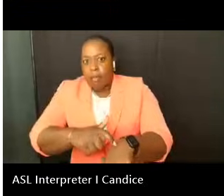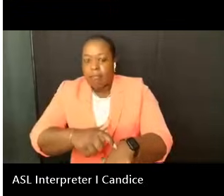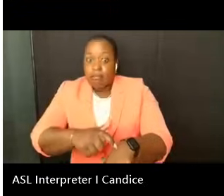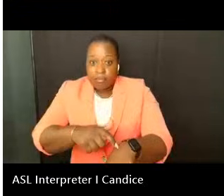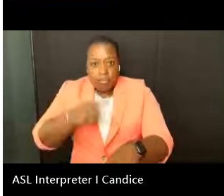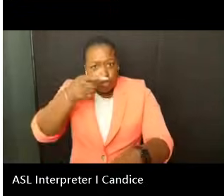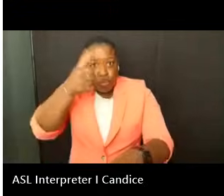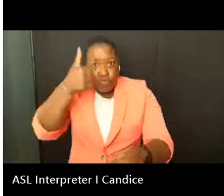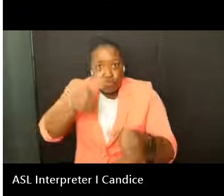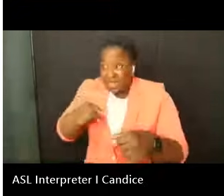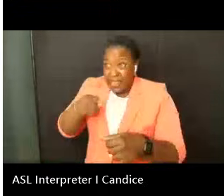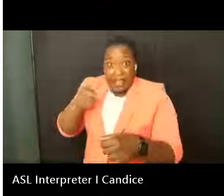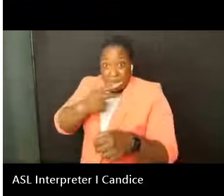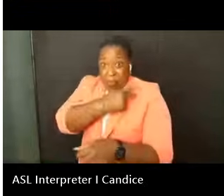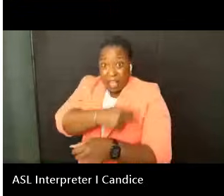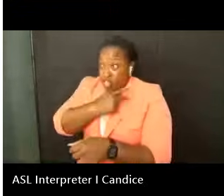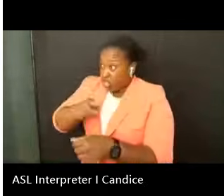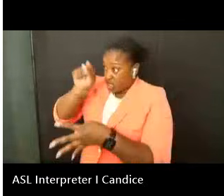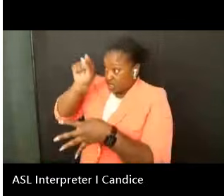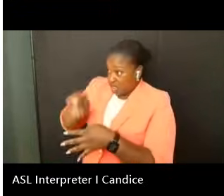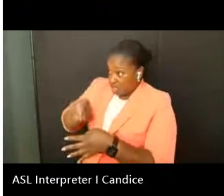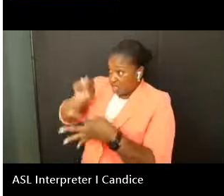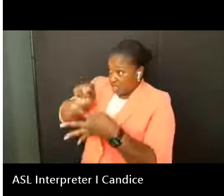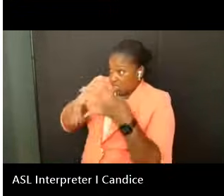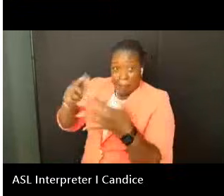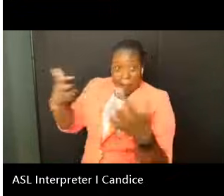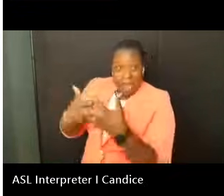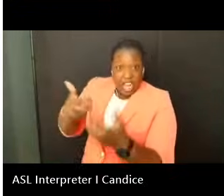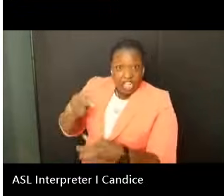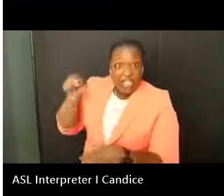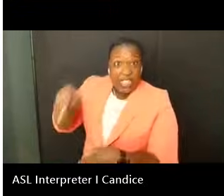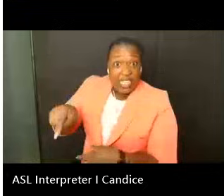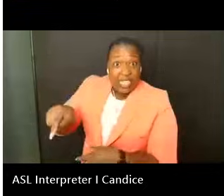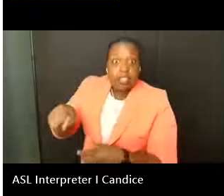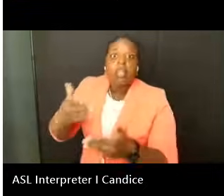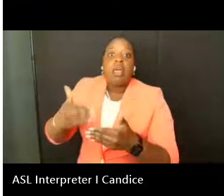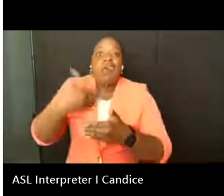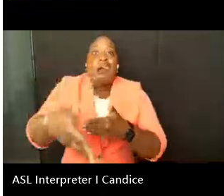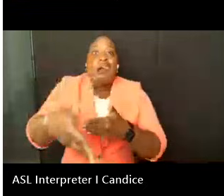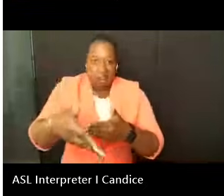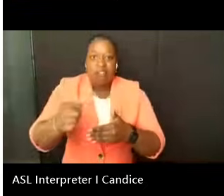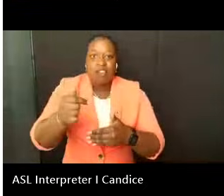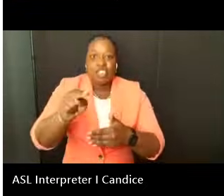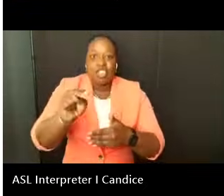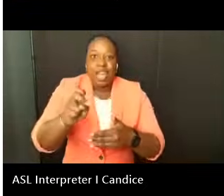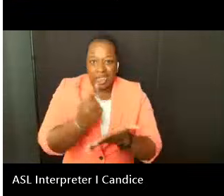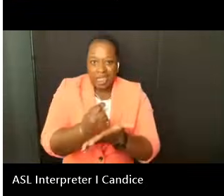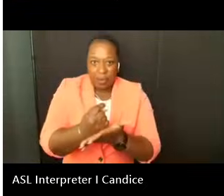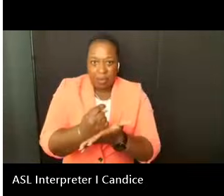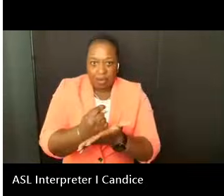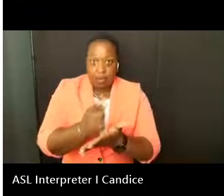people on the risk profile, the earlier and the less complications you have,